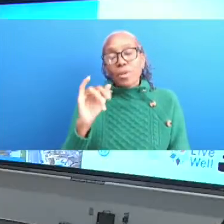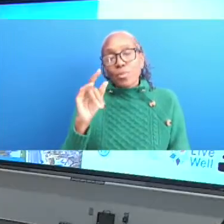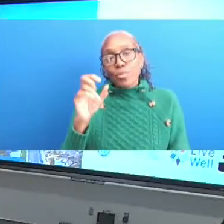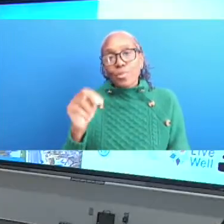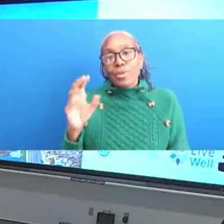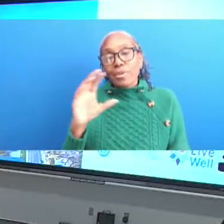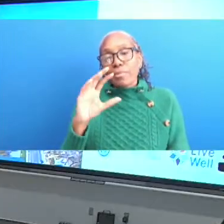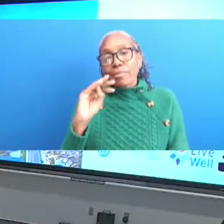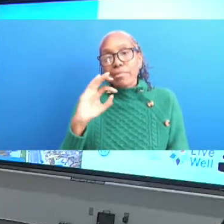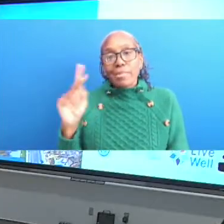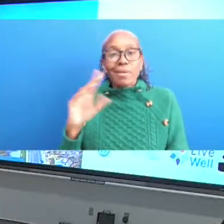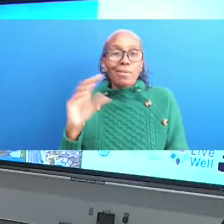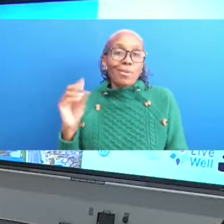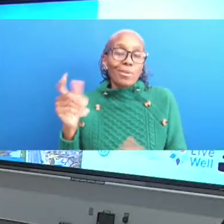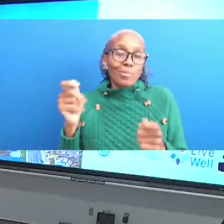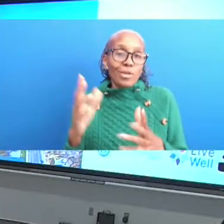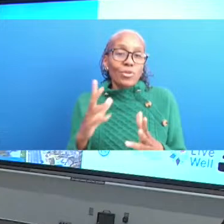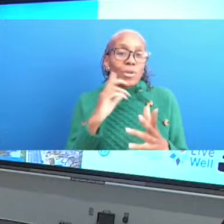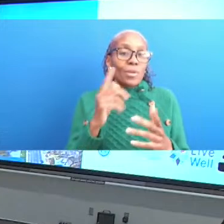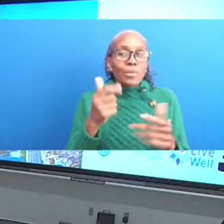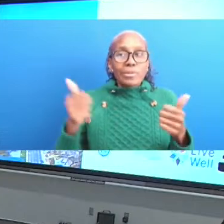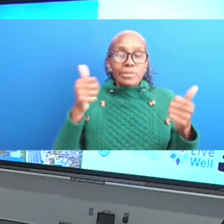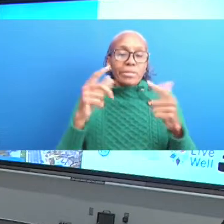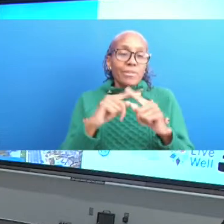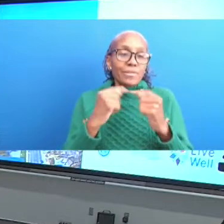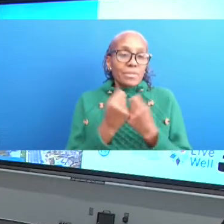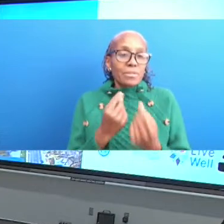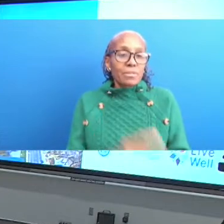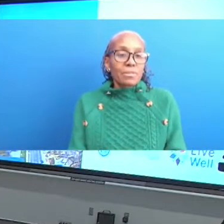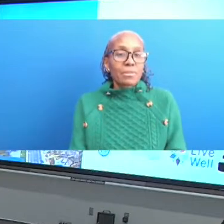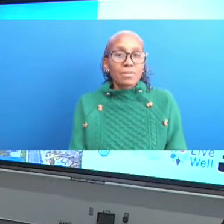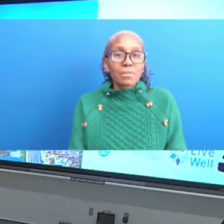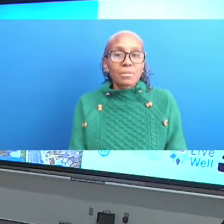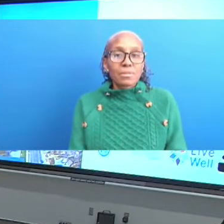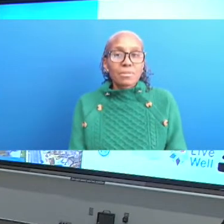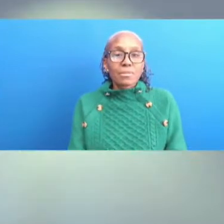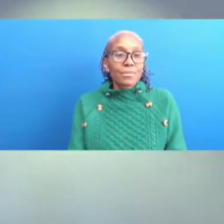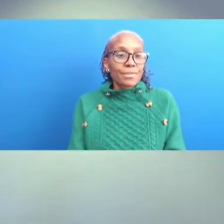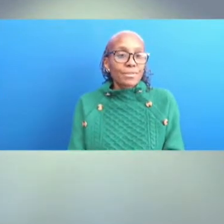COUNTY ATTORNEY. GOOD AFTERNOON. WELCOME MIKE BRYANT,